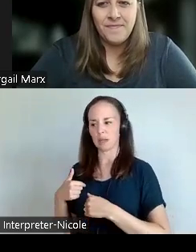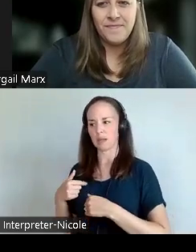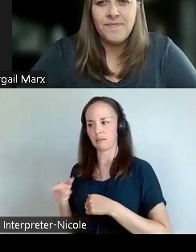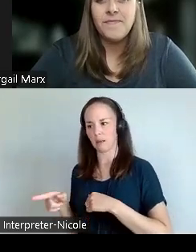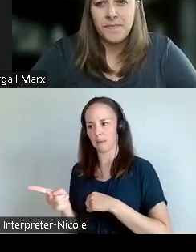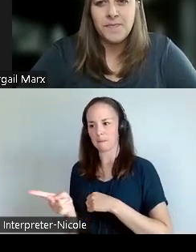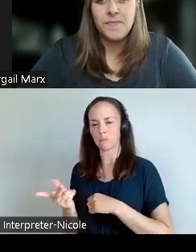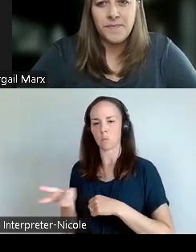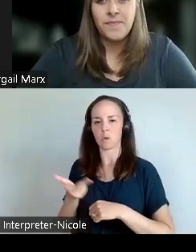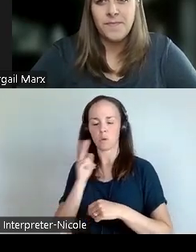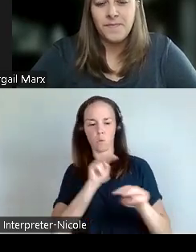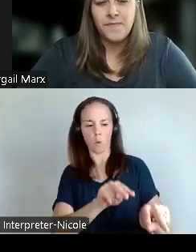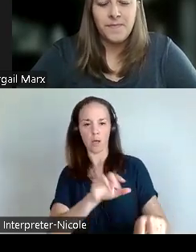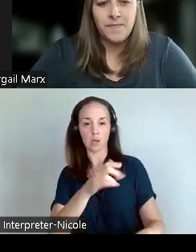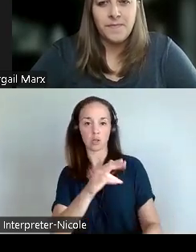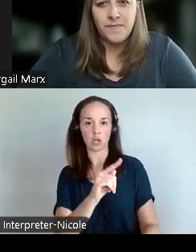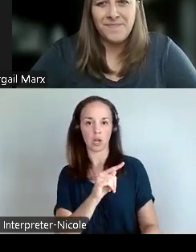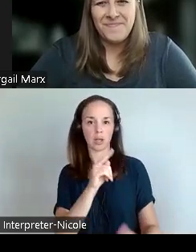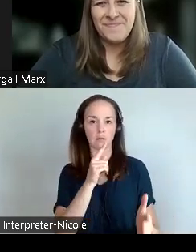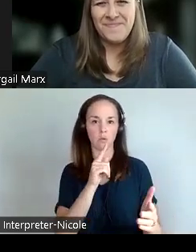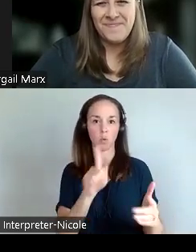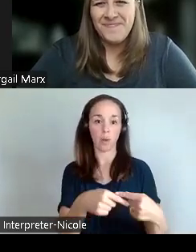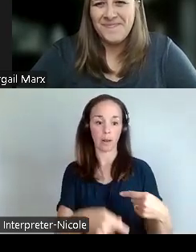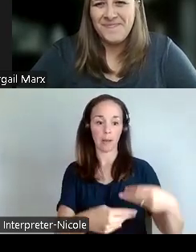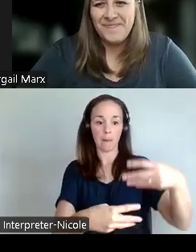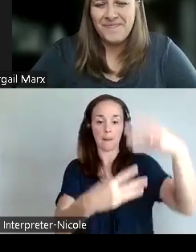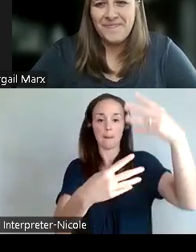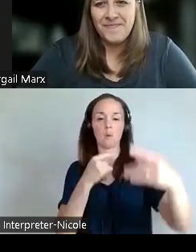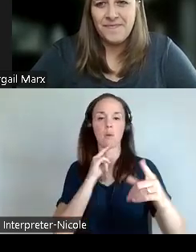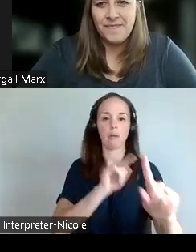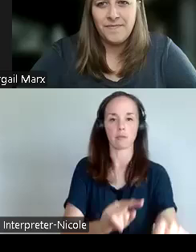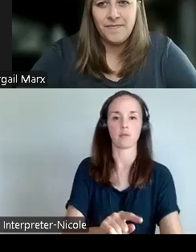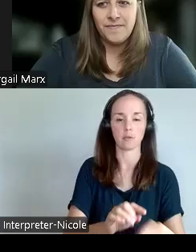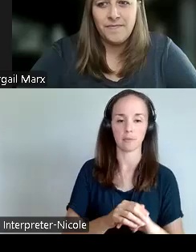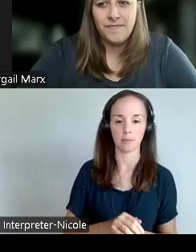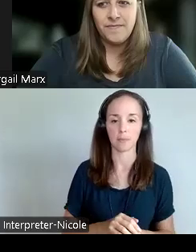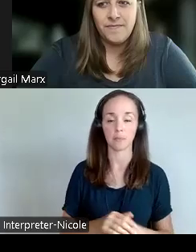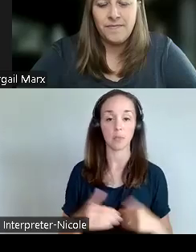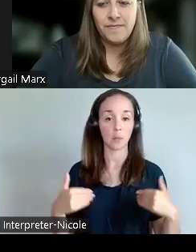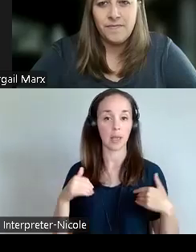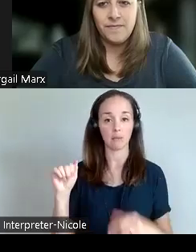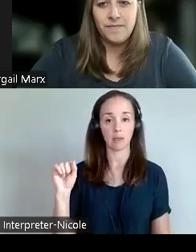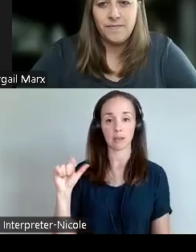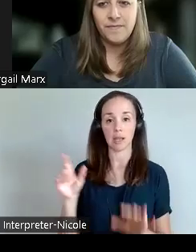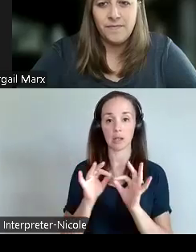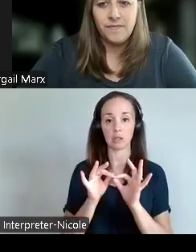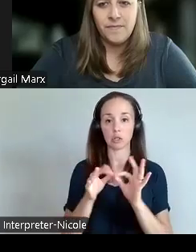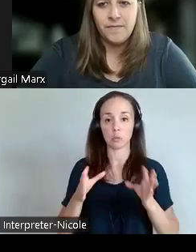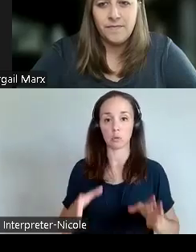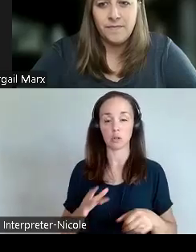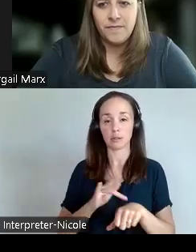we're on that topic that you're thinking about. We do have ASL interpreters available on screen,